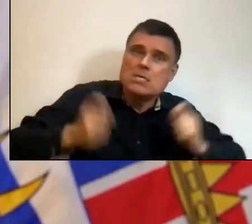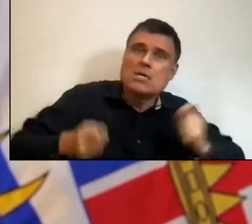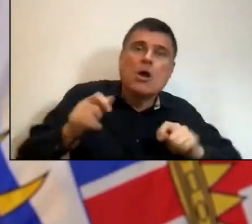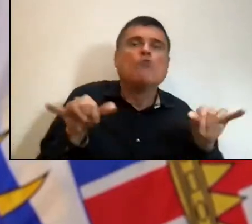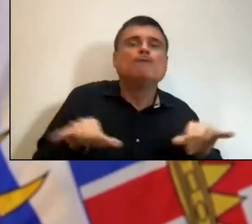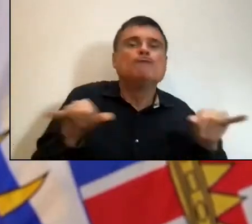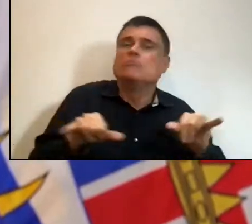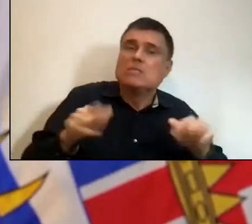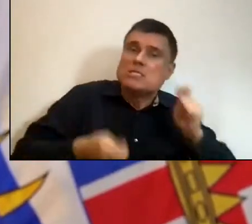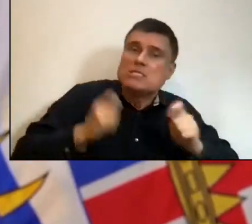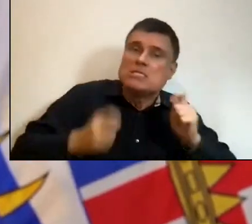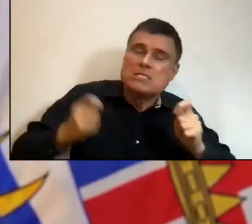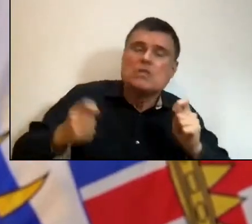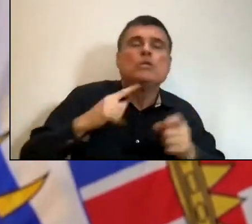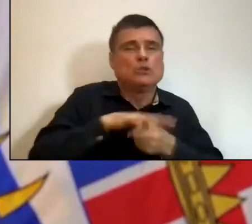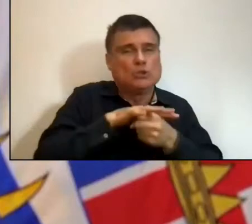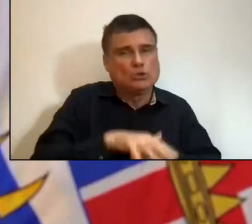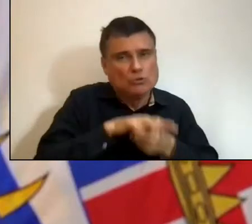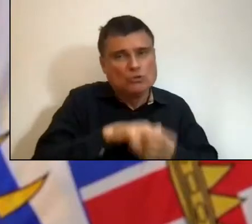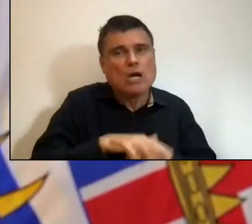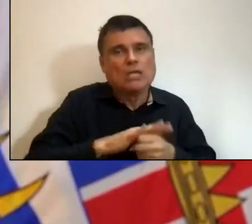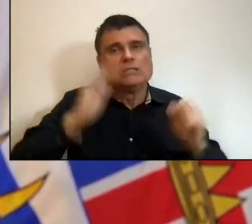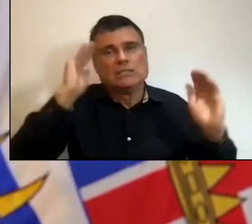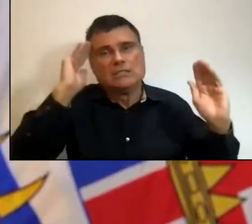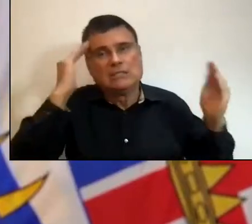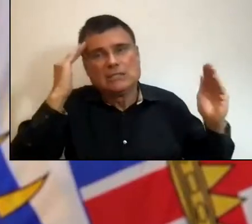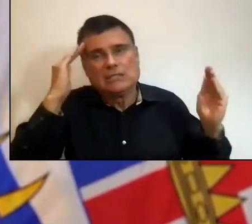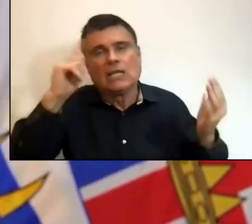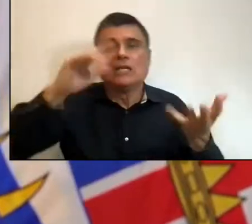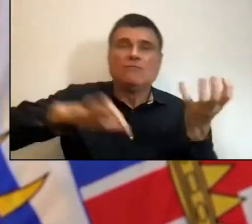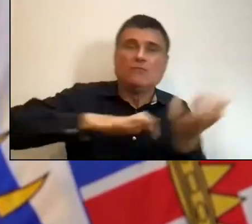in people and that in itself can